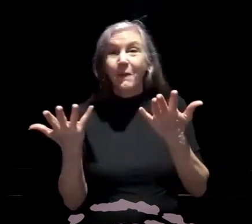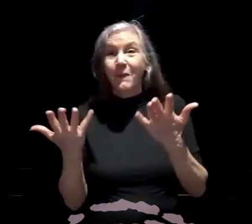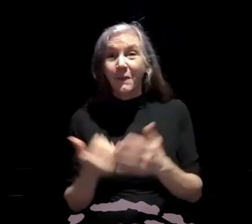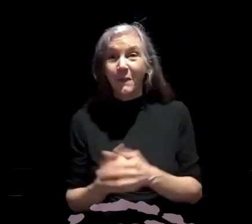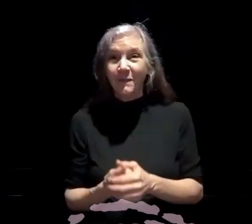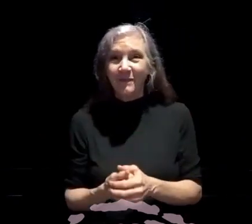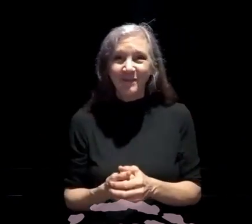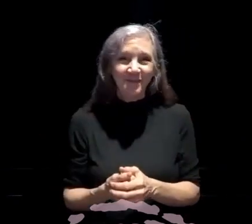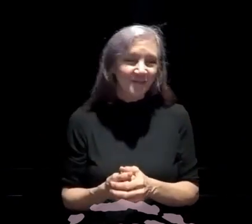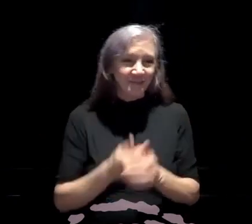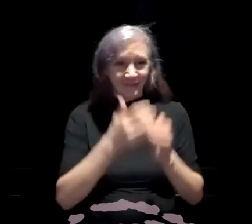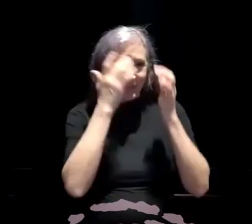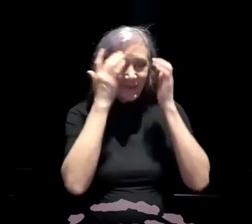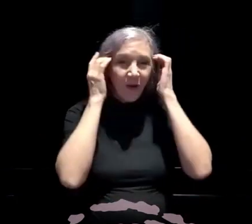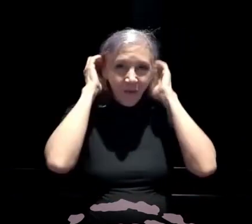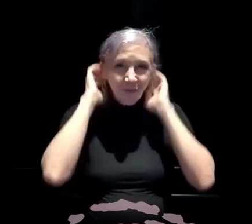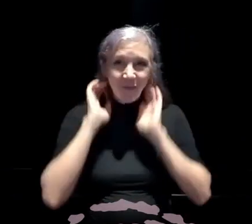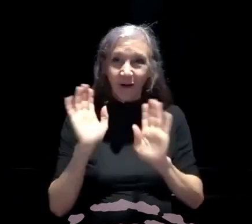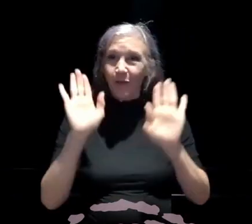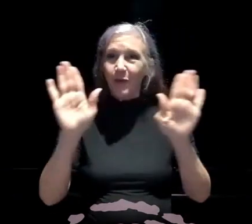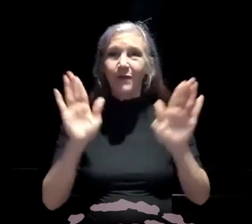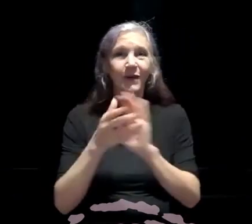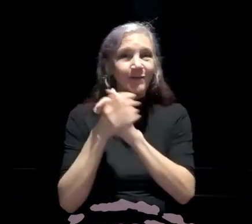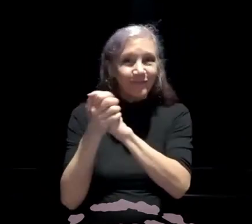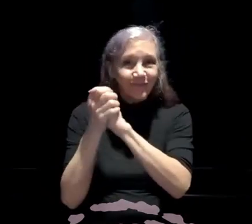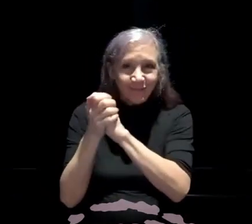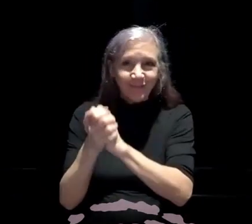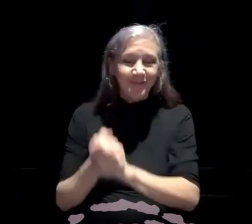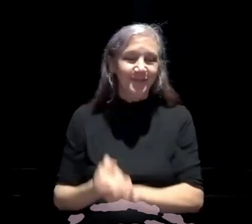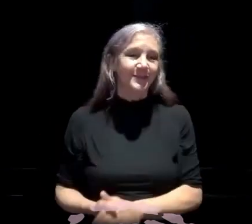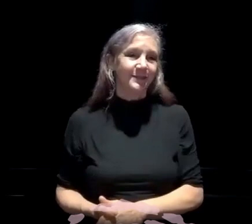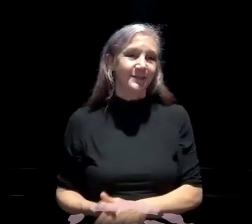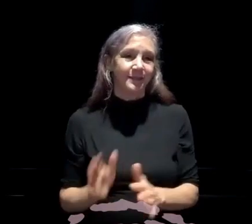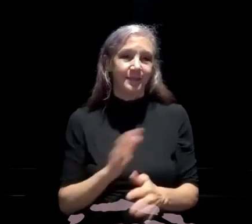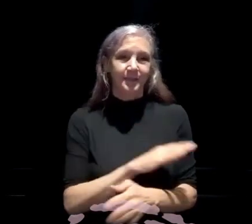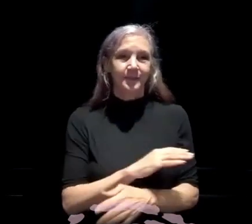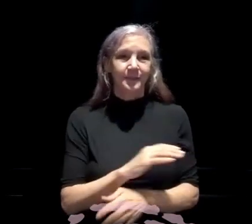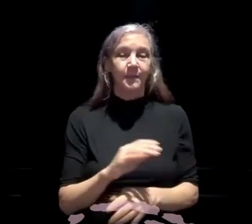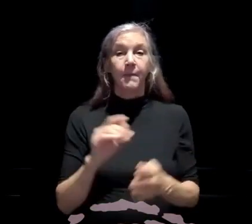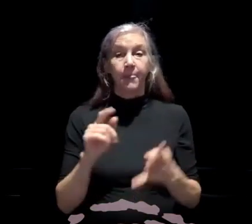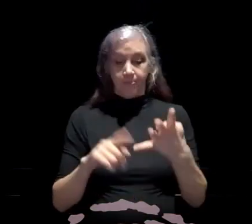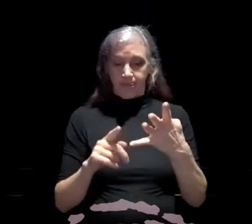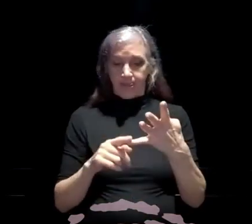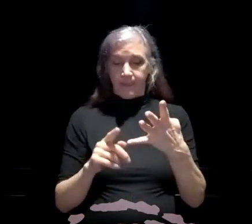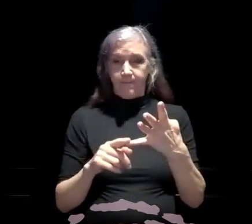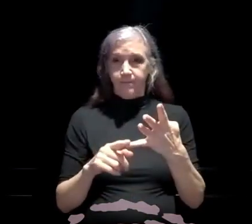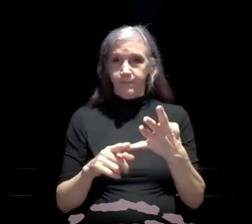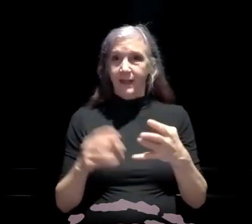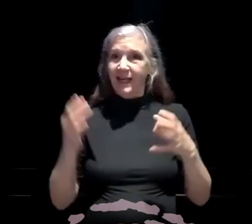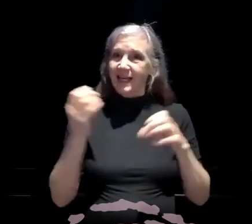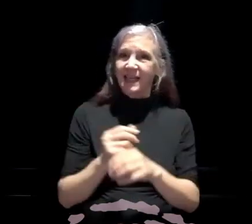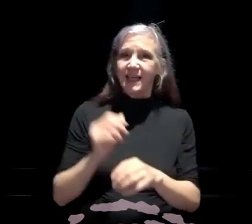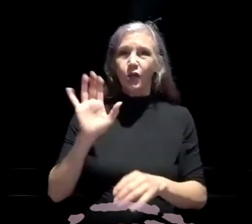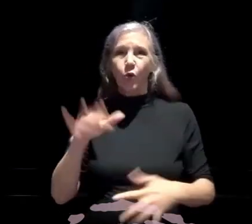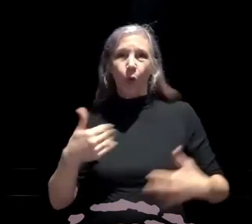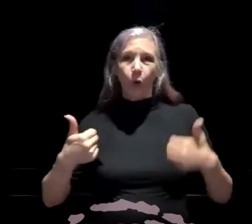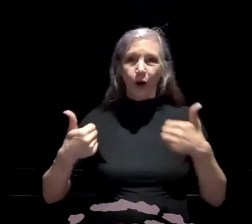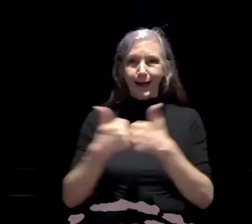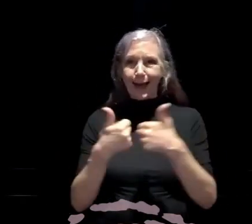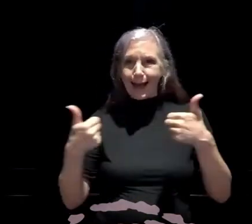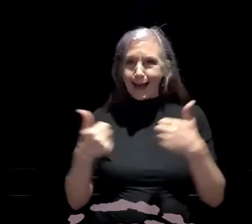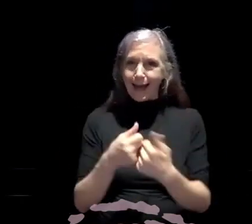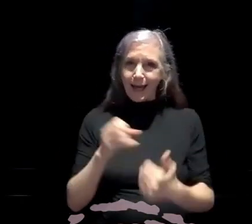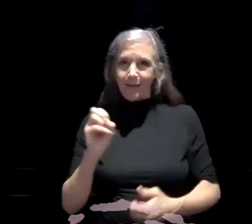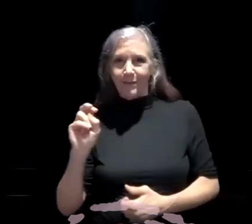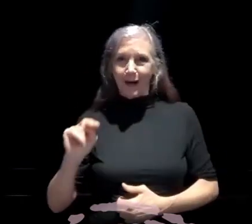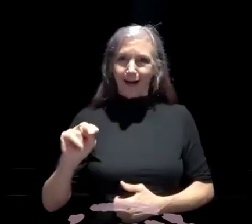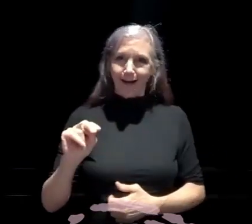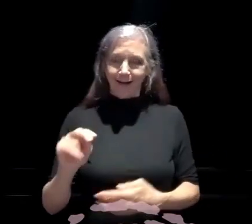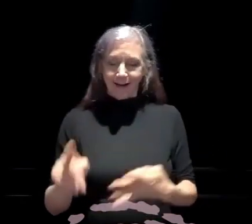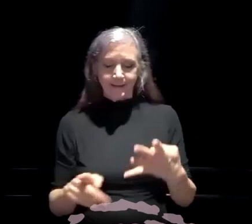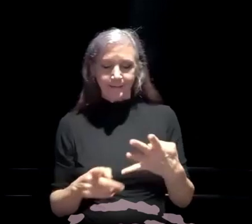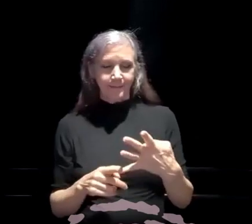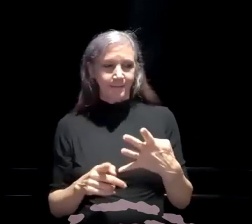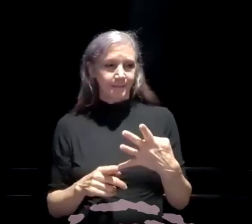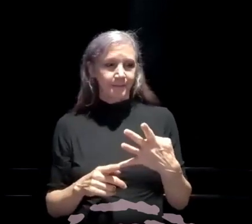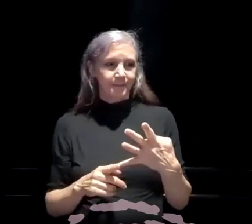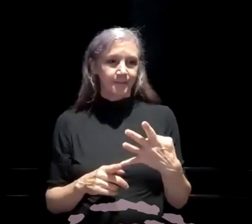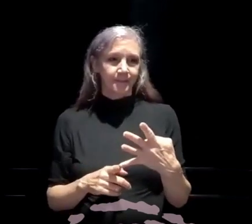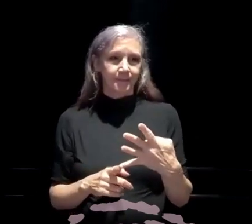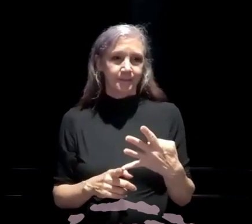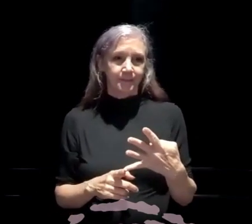Wonderful. Fantastic. Well, congratulations to you. All right, package number 4, get your game on, get your game on.